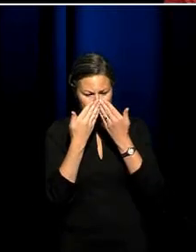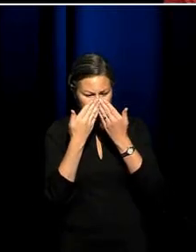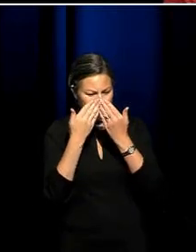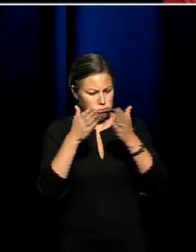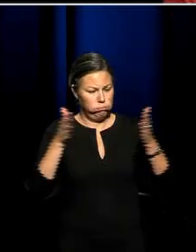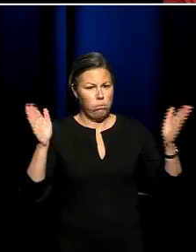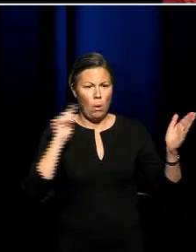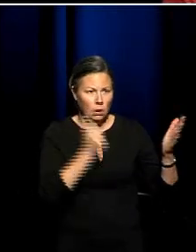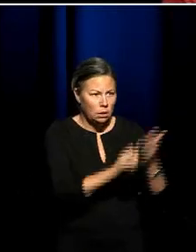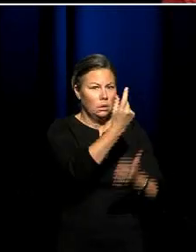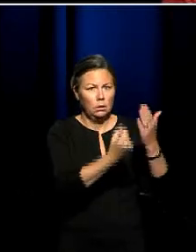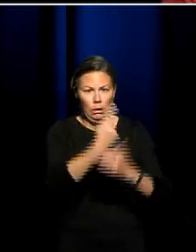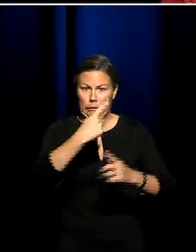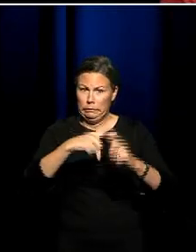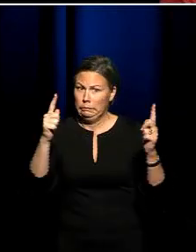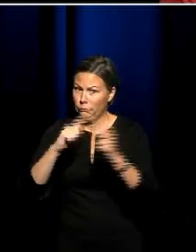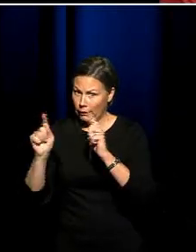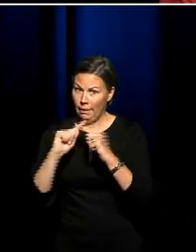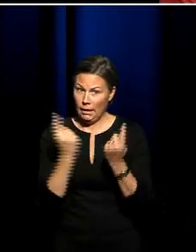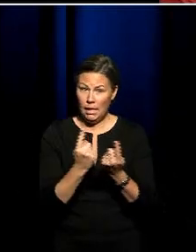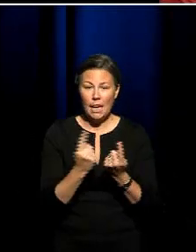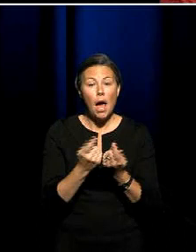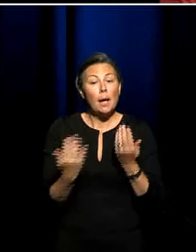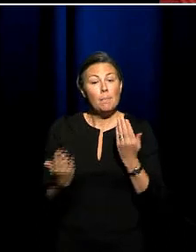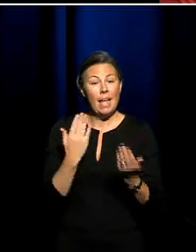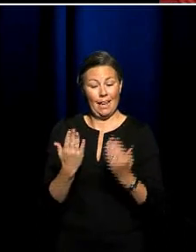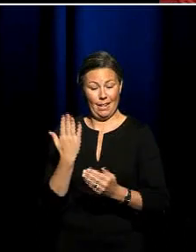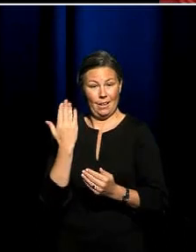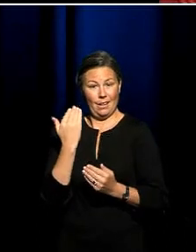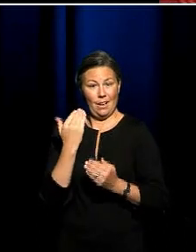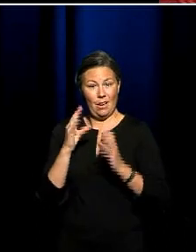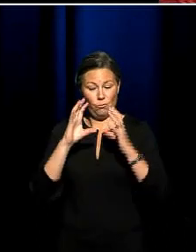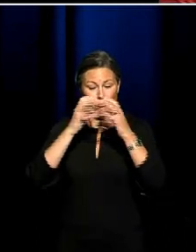Commission. That Royal Commission, which issued its Final Report five years after